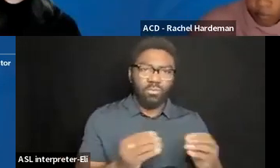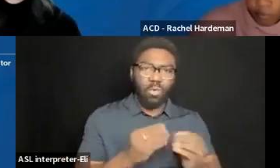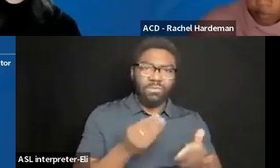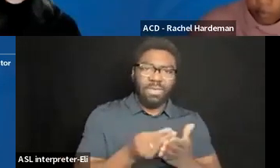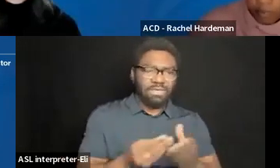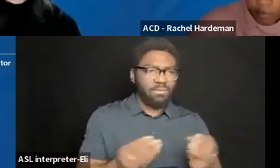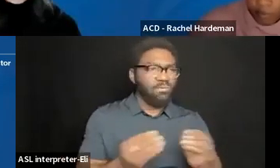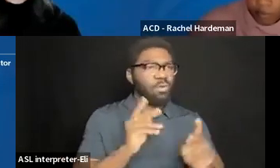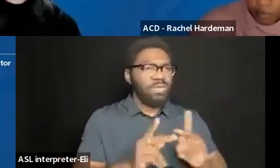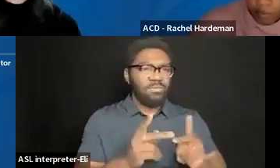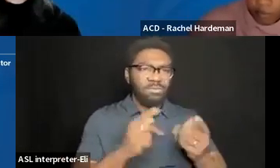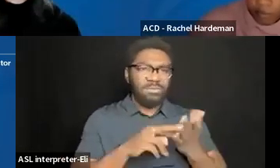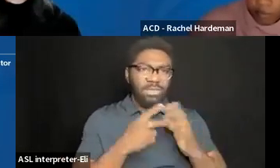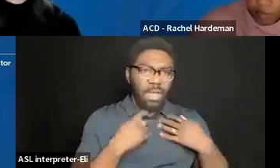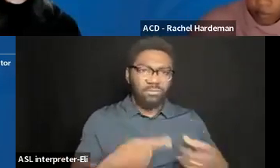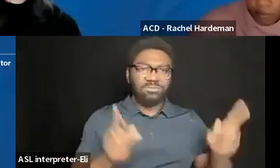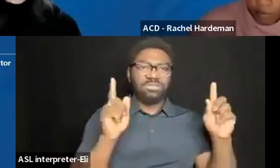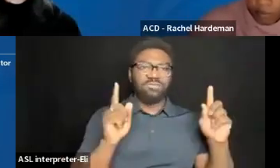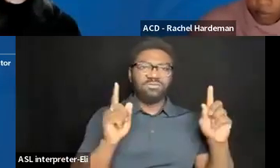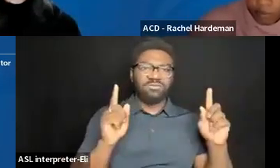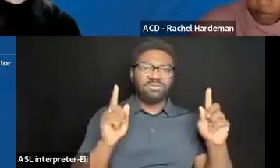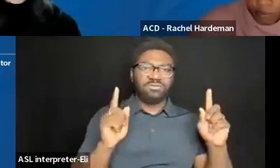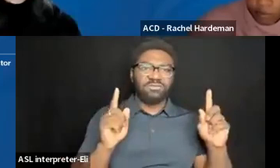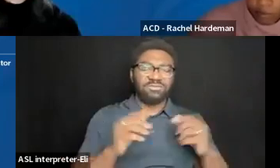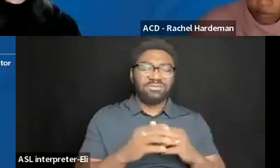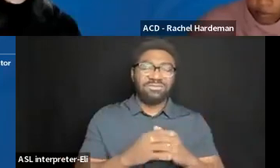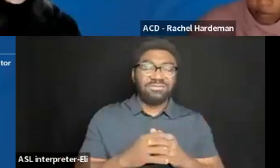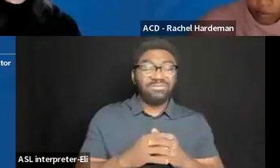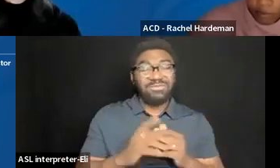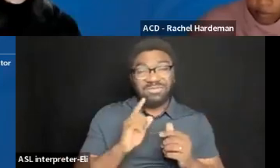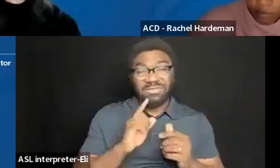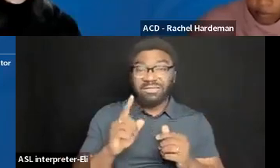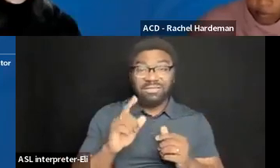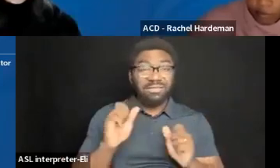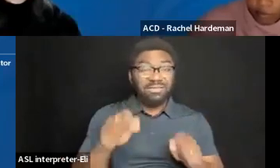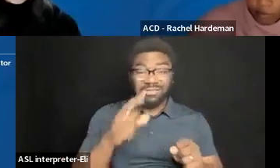That's what people often do in any kind of organization, corporate, government, whatever.